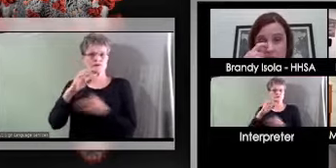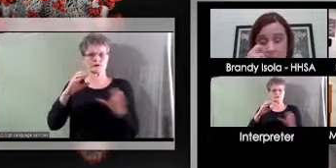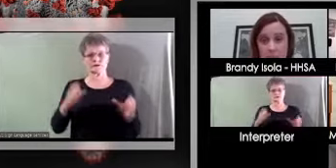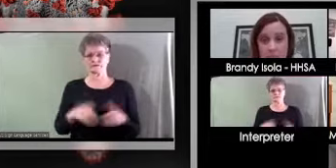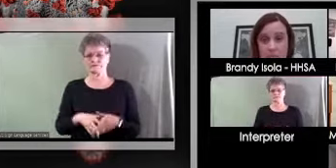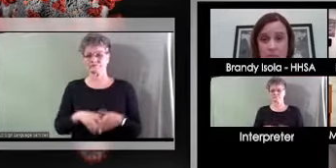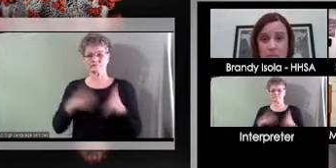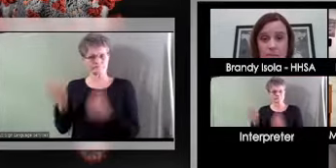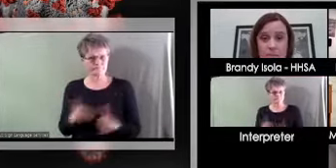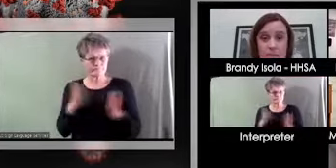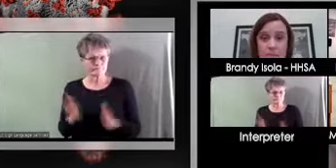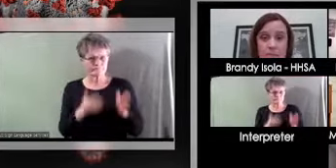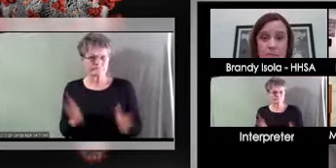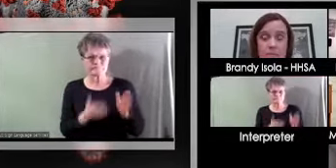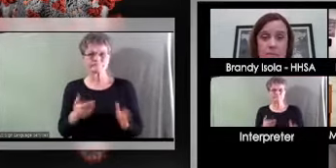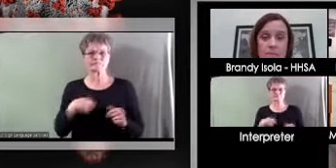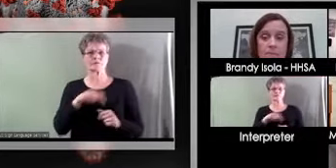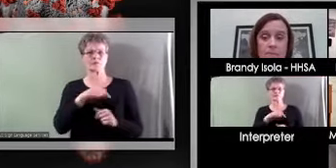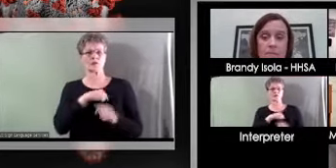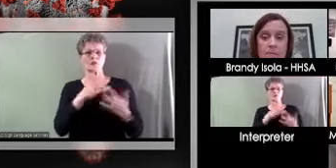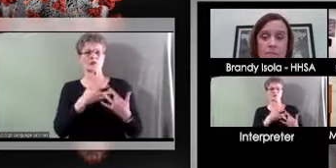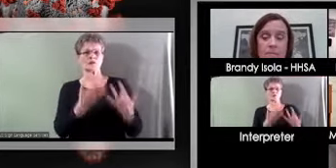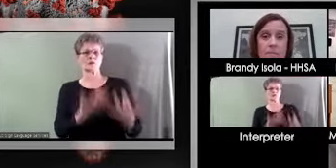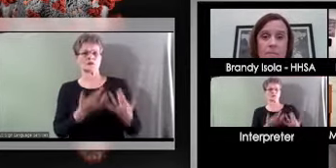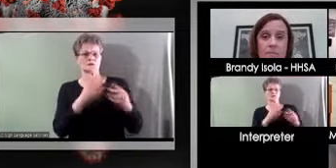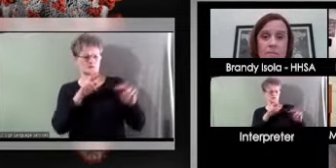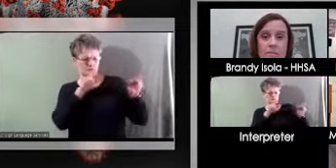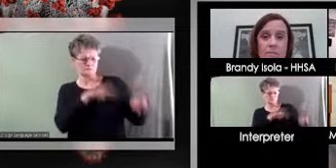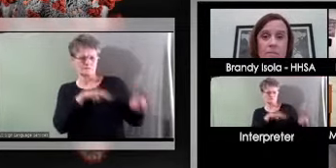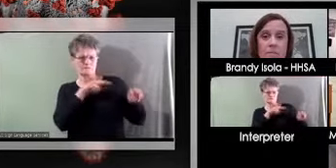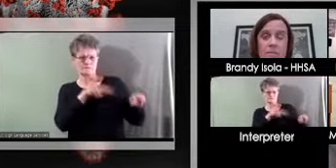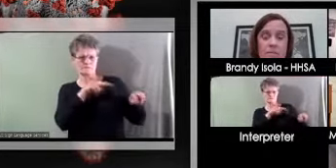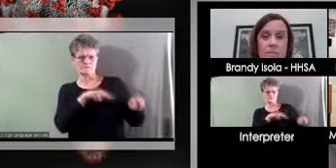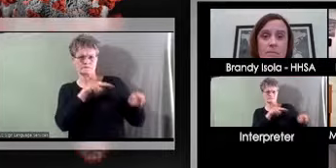the acuity of a patient and we in a worst case scenario would need